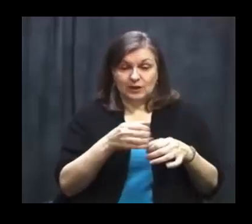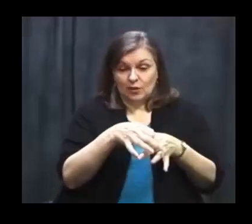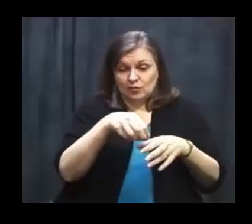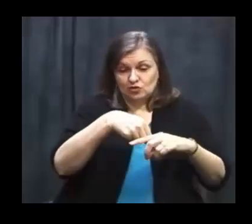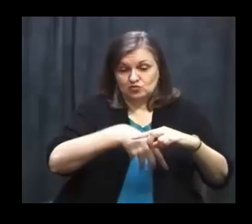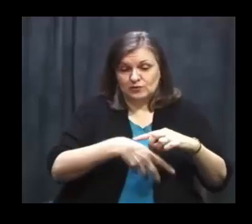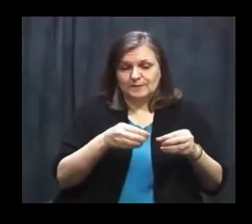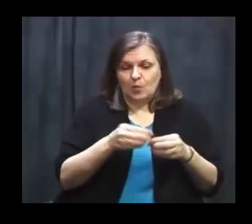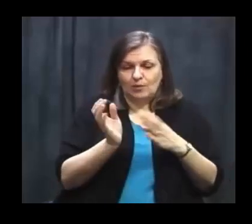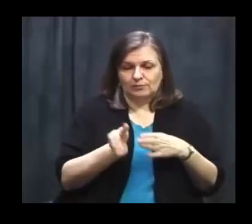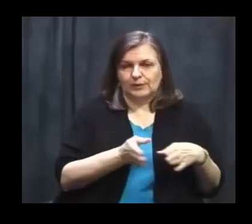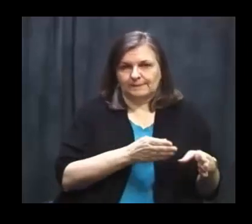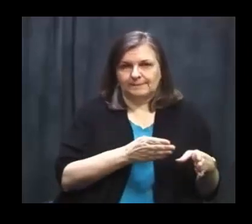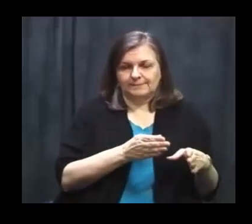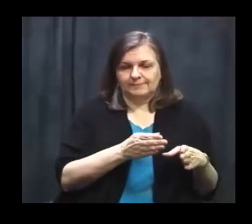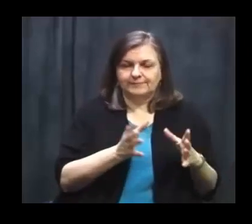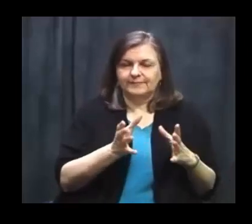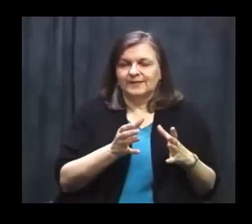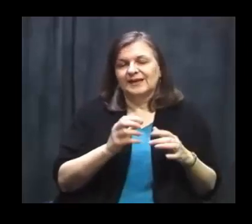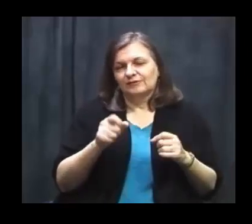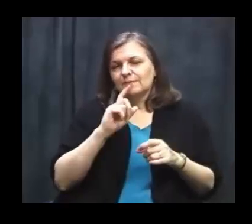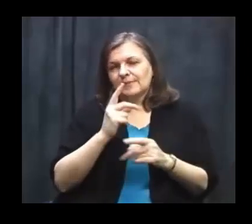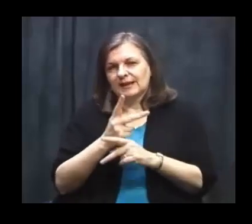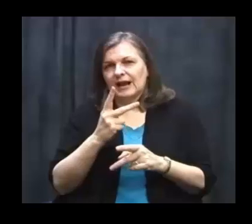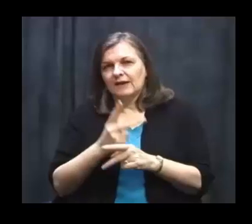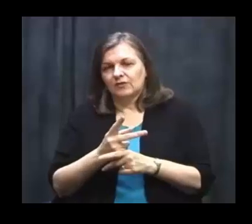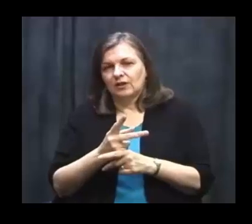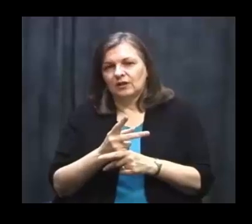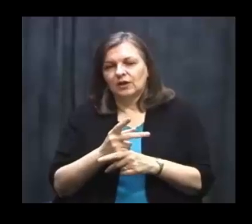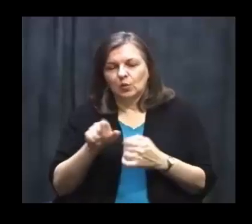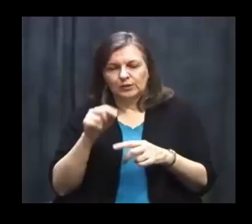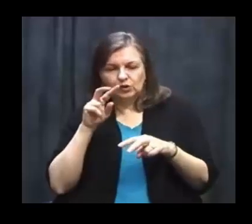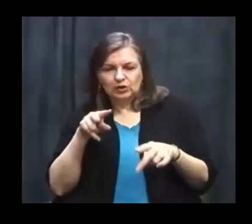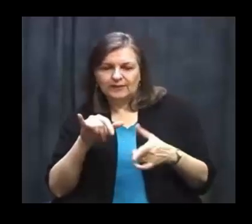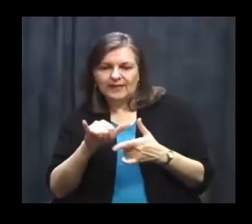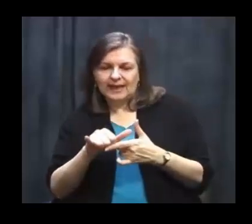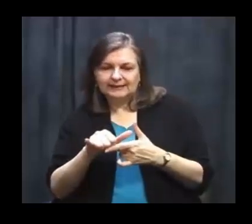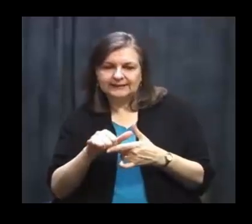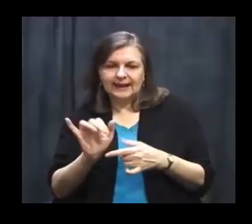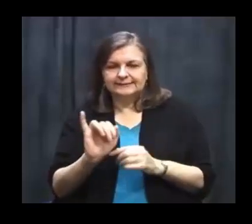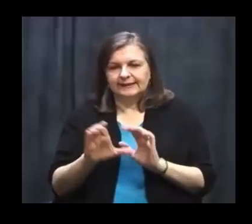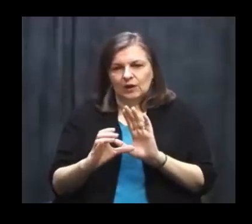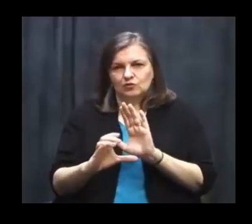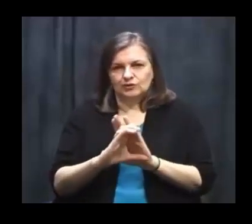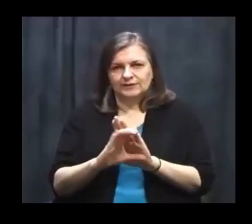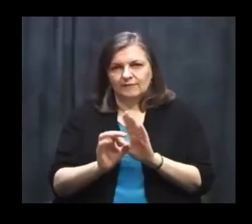so you have to be careful with that as a defining characteristic because in our stems